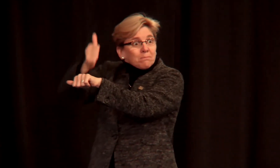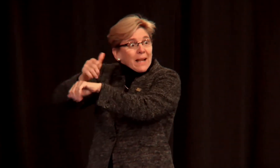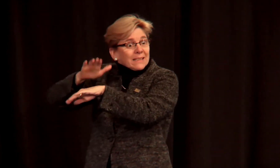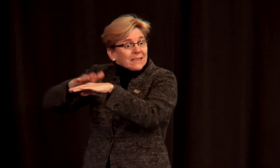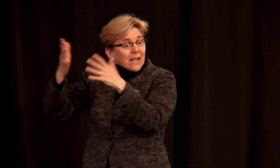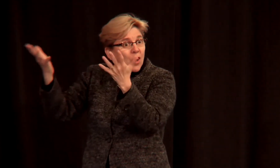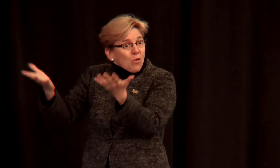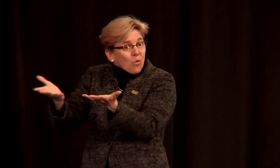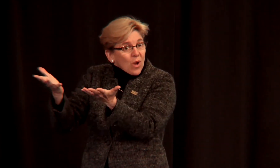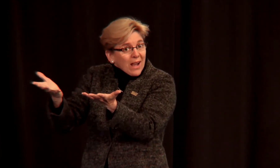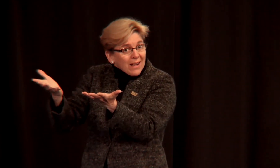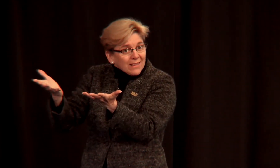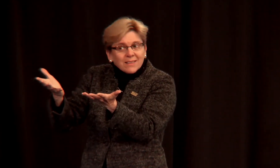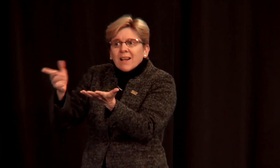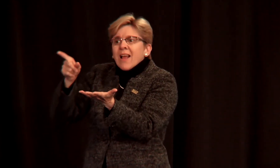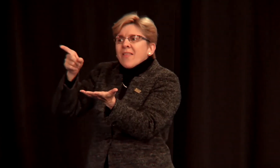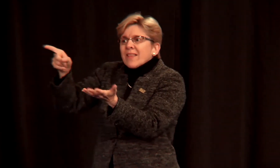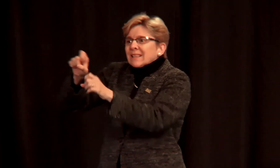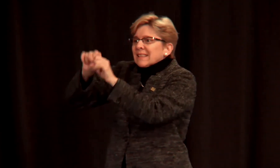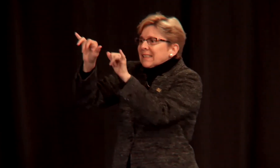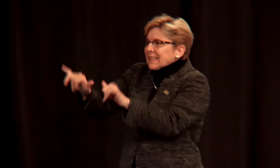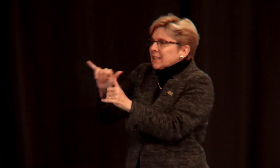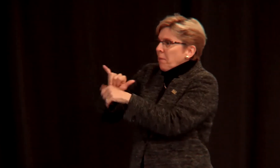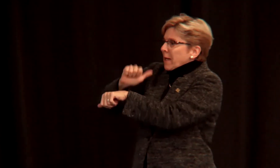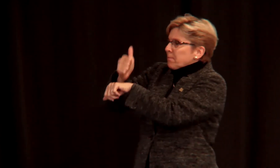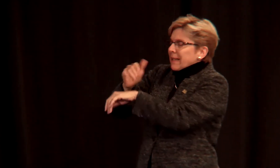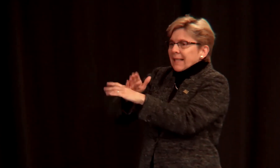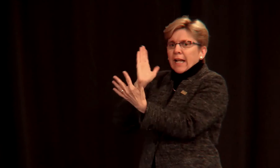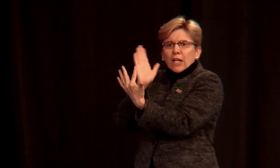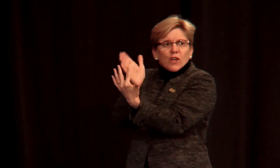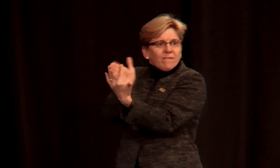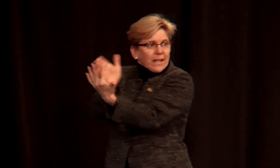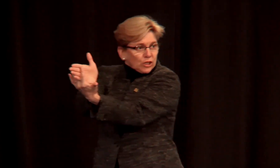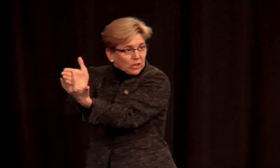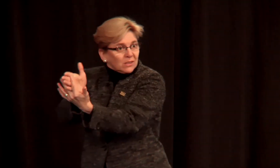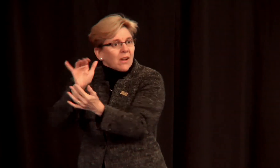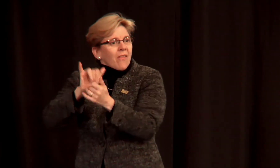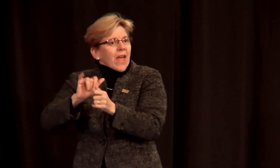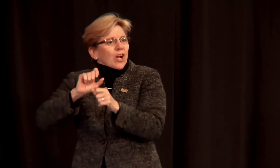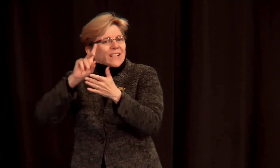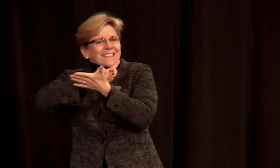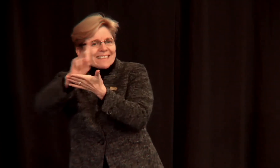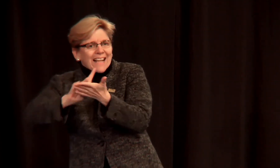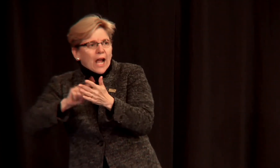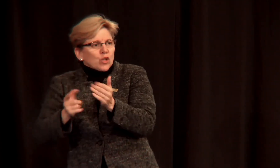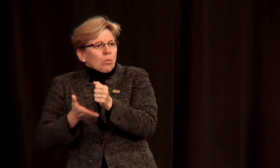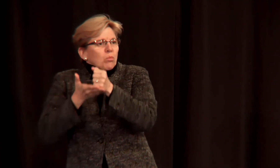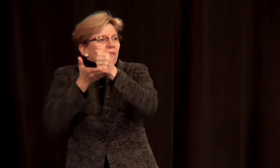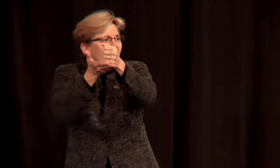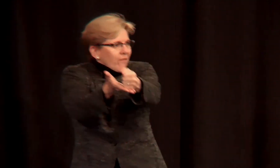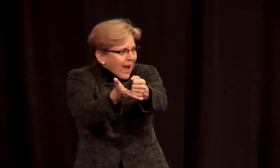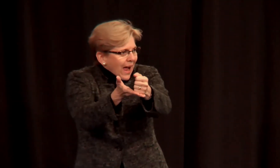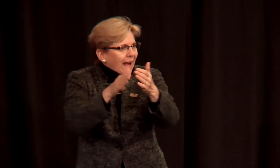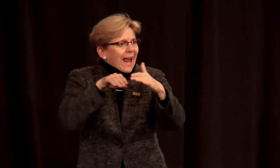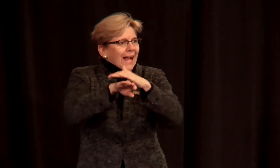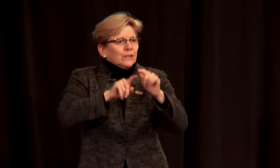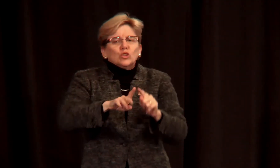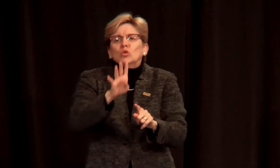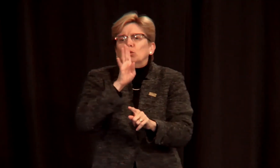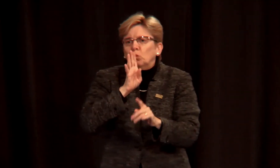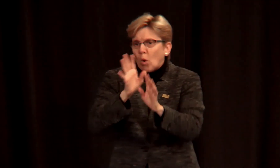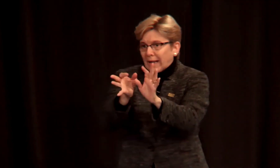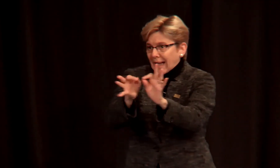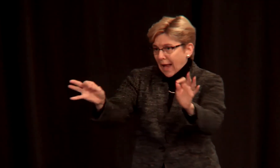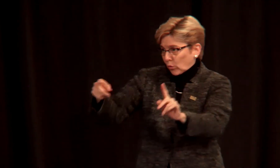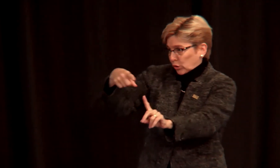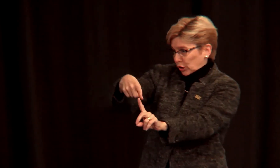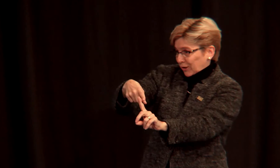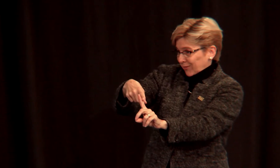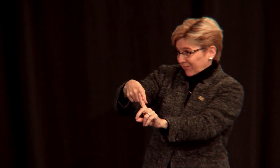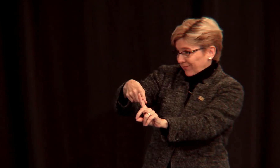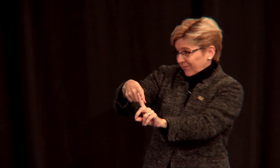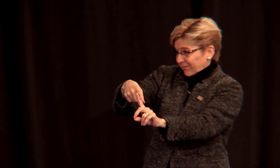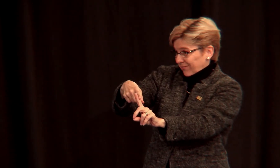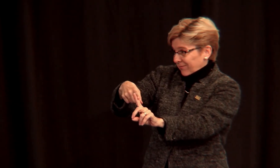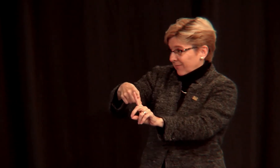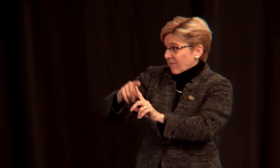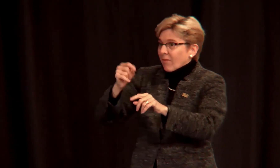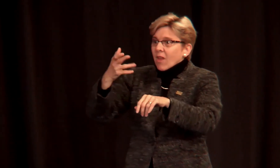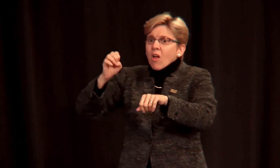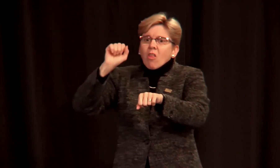just that there are these interventions that are designed to provide access to spoken language.